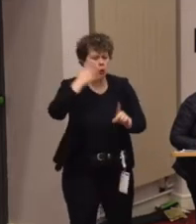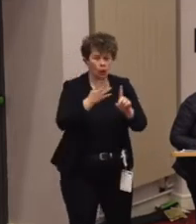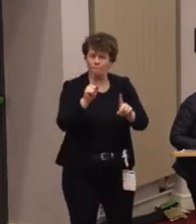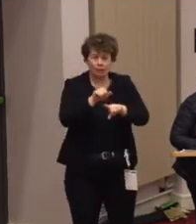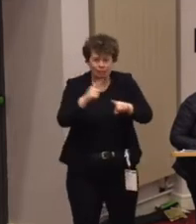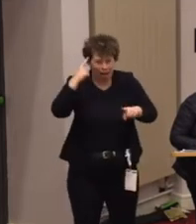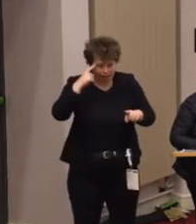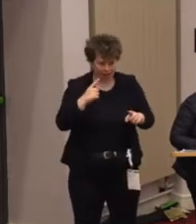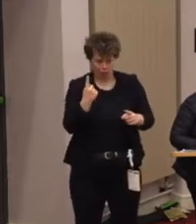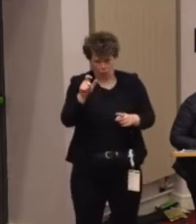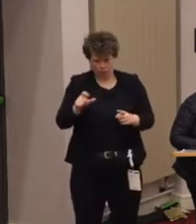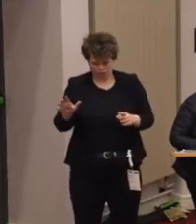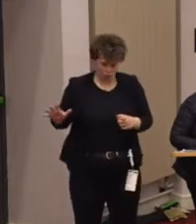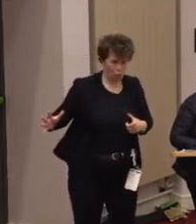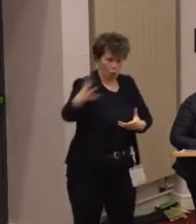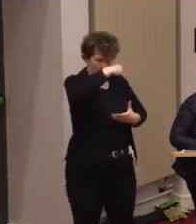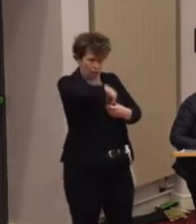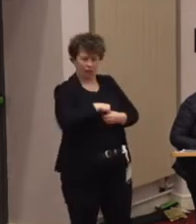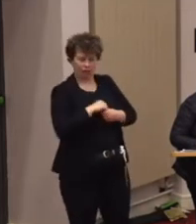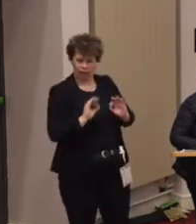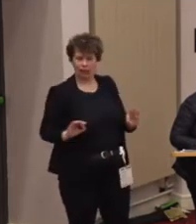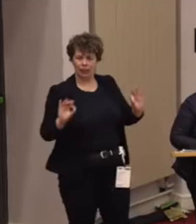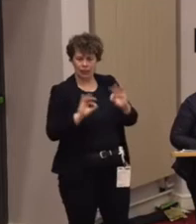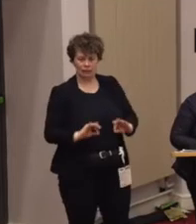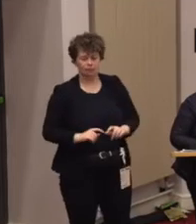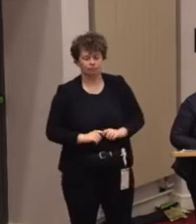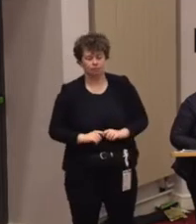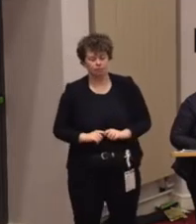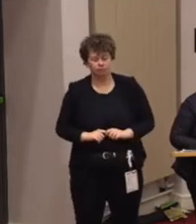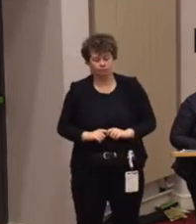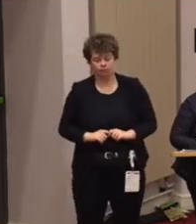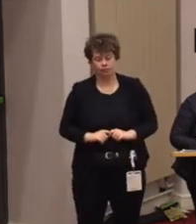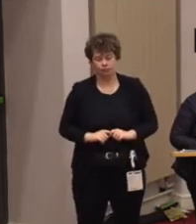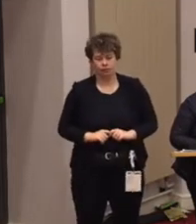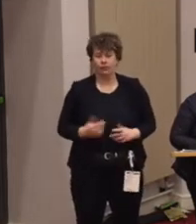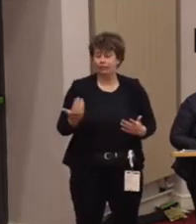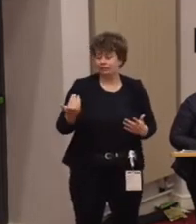world view becomes the truth and the reality and most researchers and studies in the findings